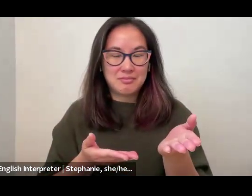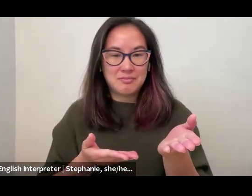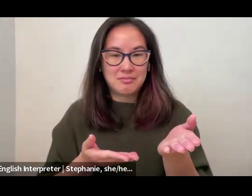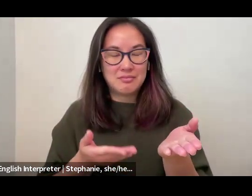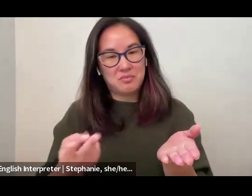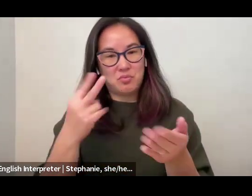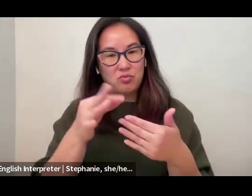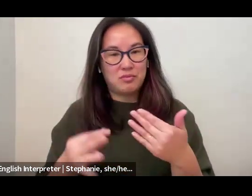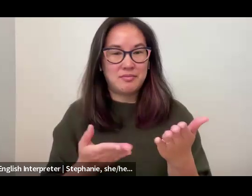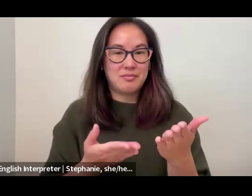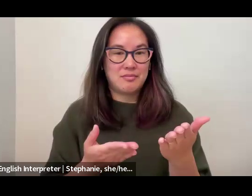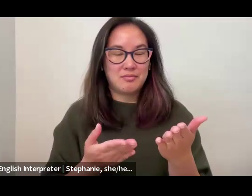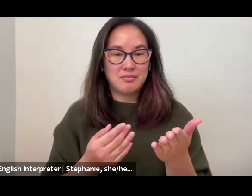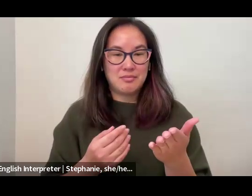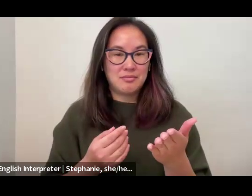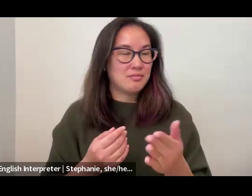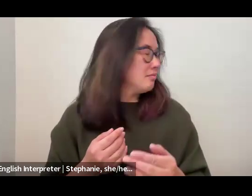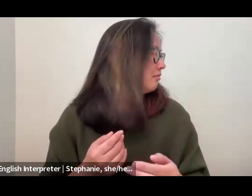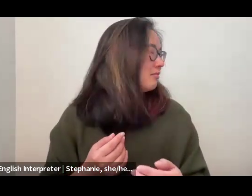trying to meet your ear to either shoulder.